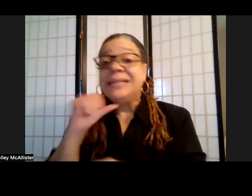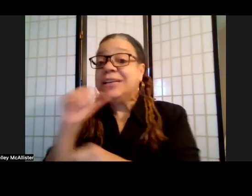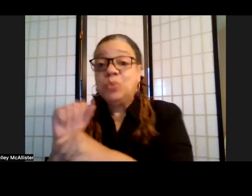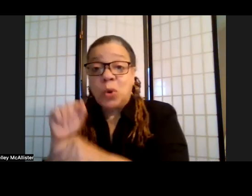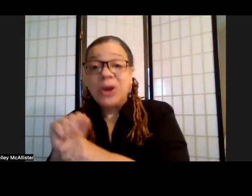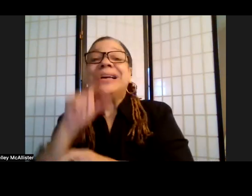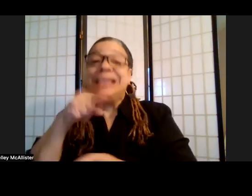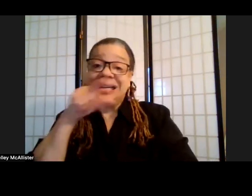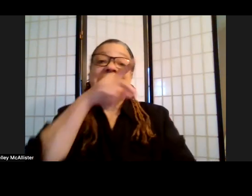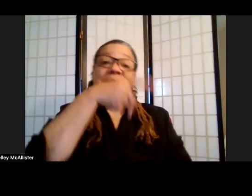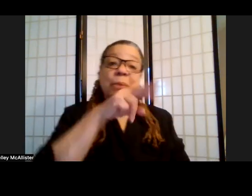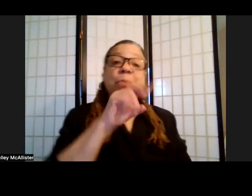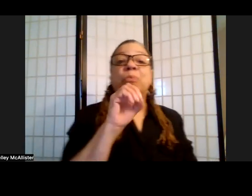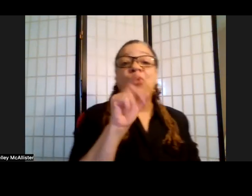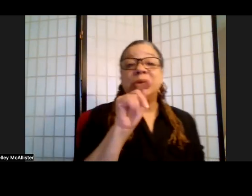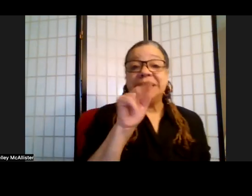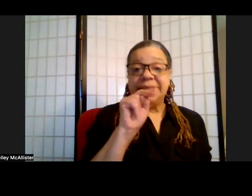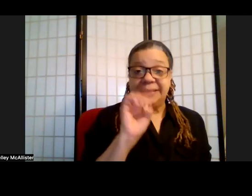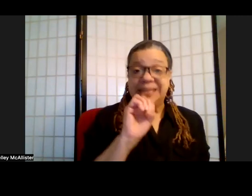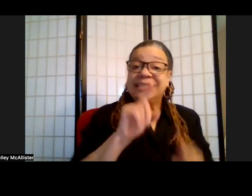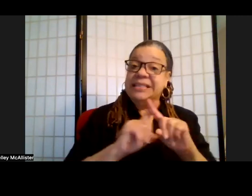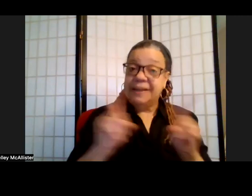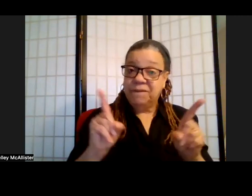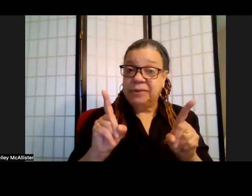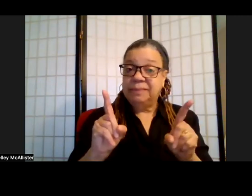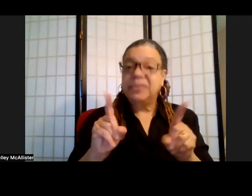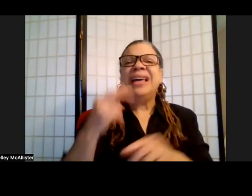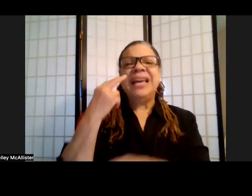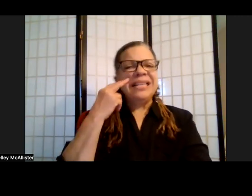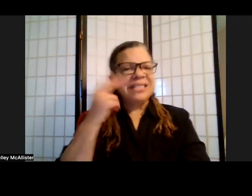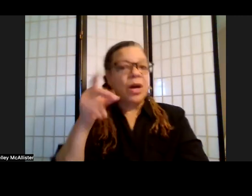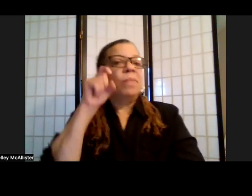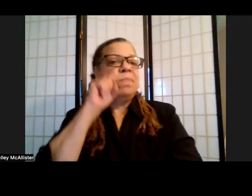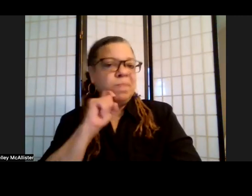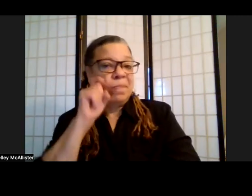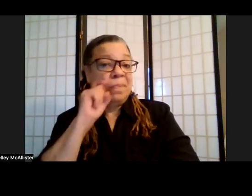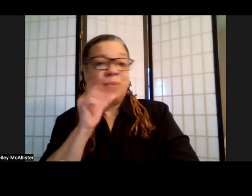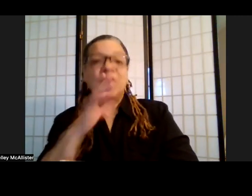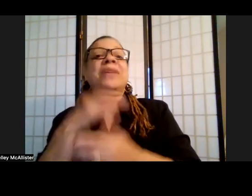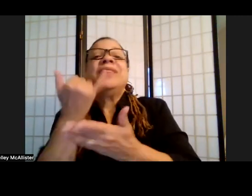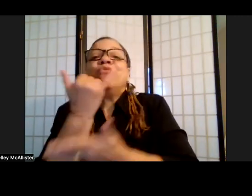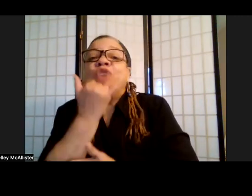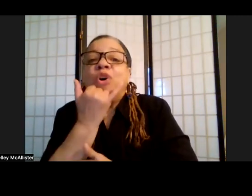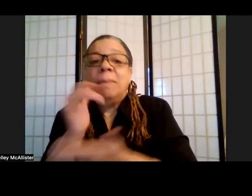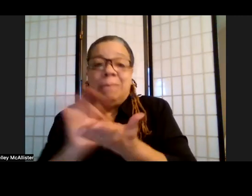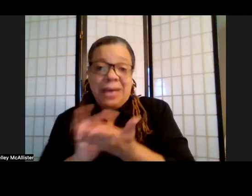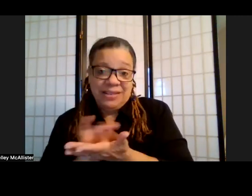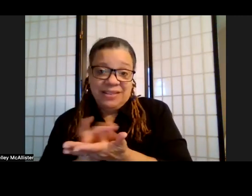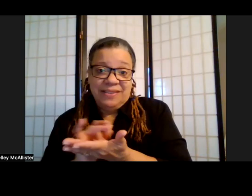Holmes had found his second clue. He saw that the sex workers were prescribed the wrong type of penicillin, and the snow-- and this snowballed